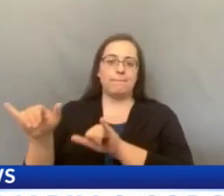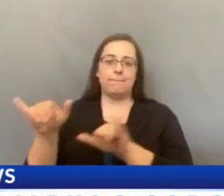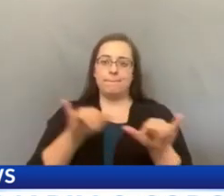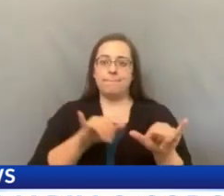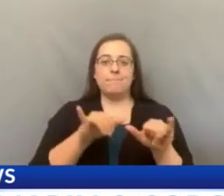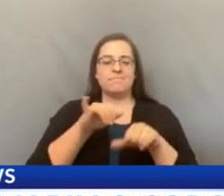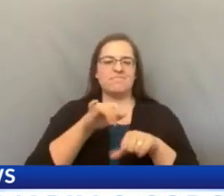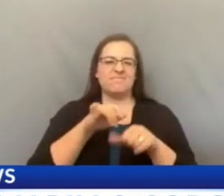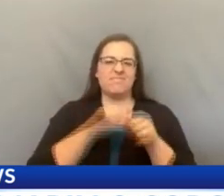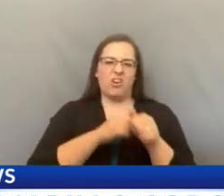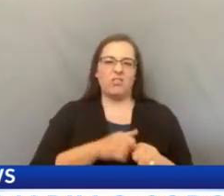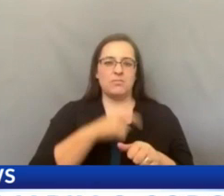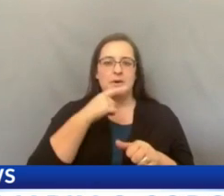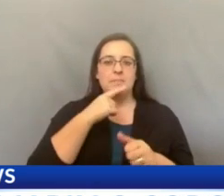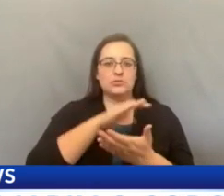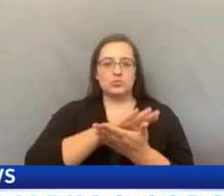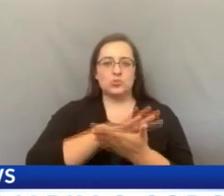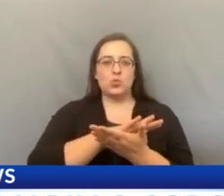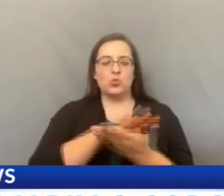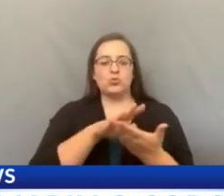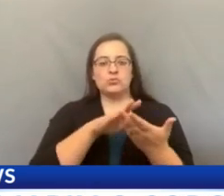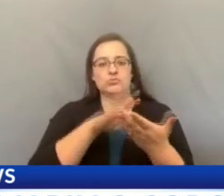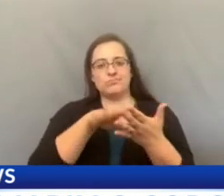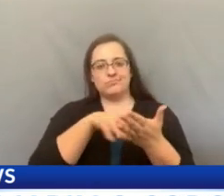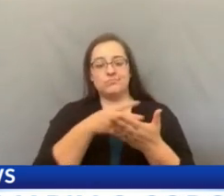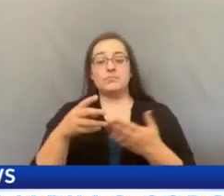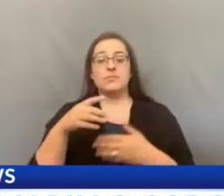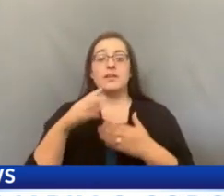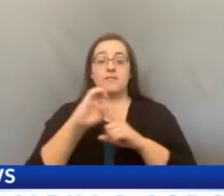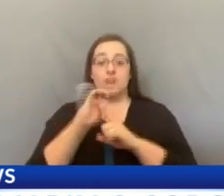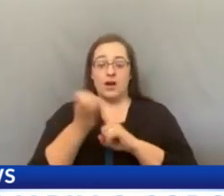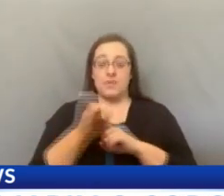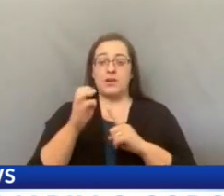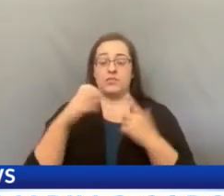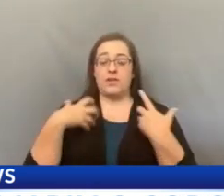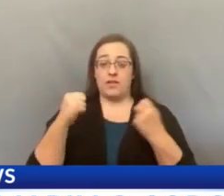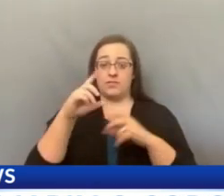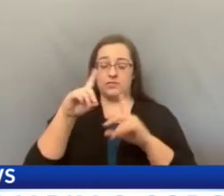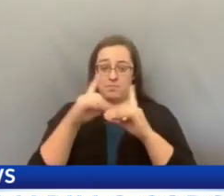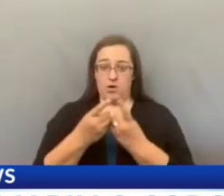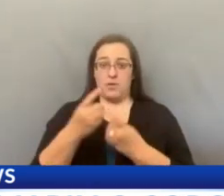PRIVATE SCHOOLS AND INSTITUTIONS ARE ENCOURAGED TO USE THE SAME